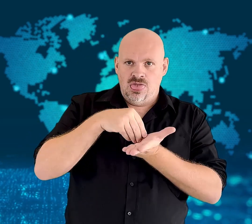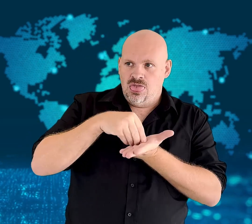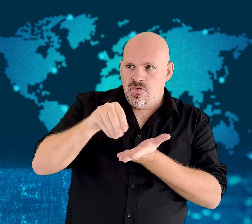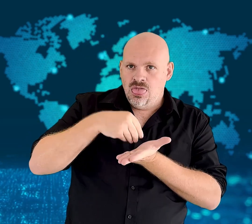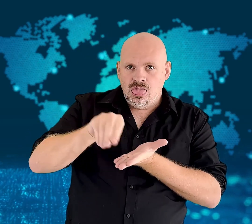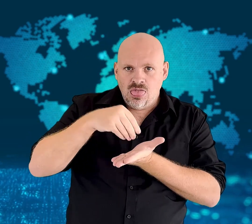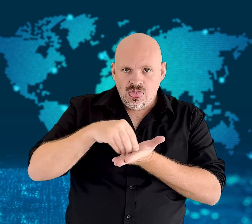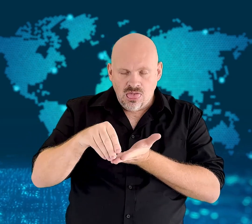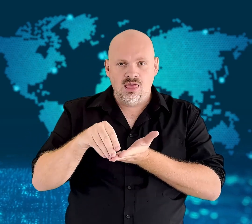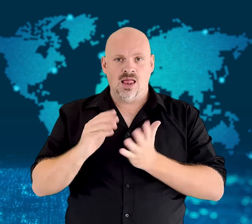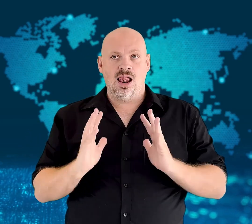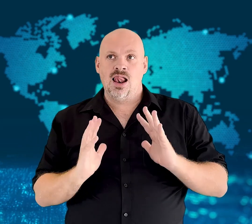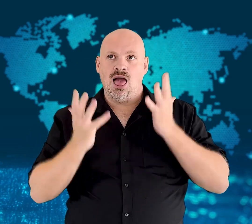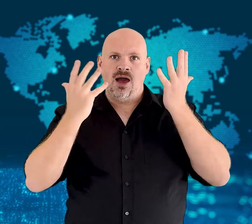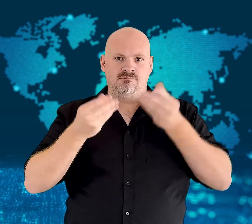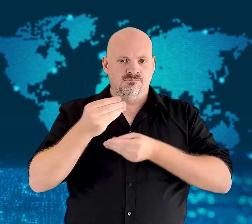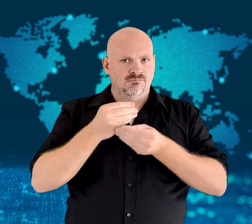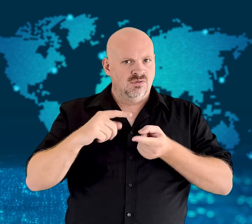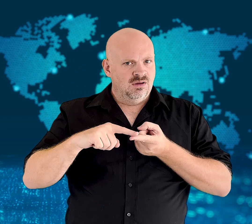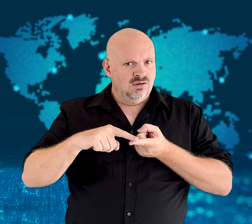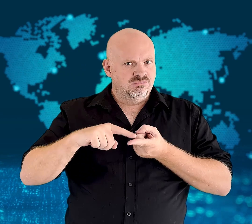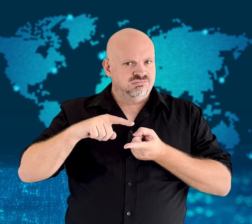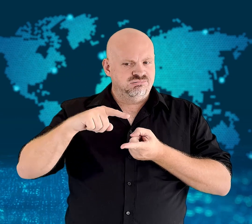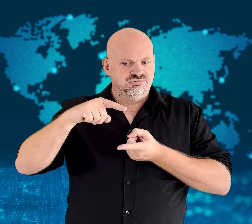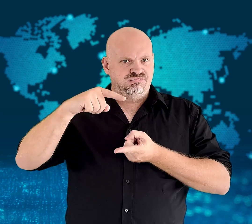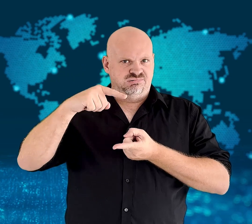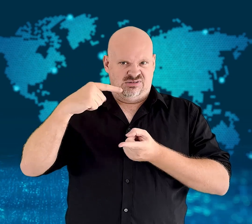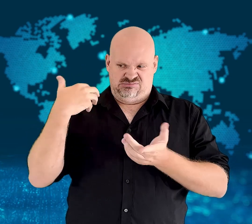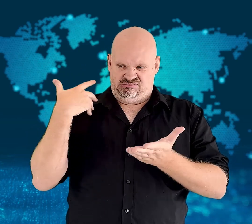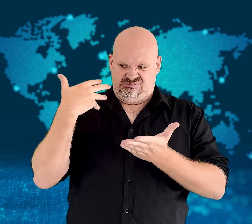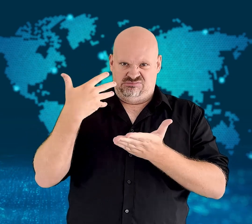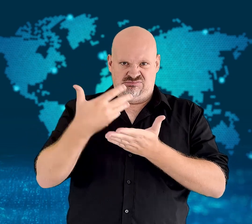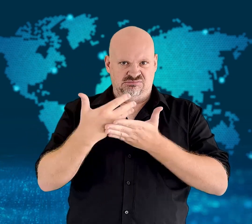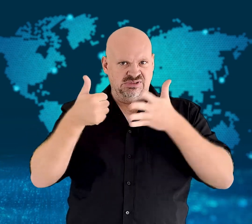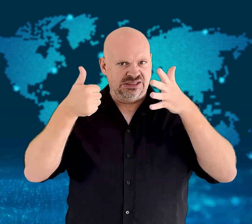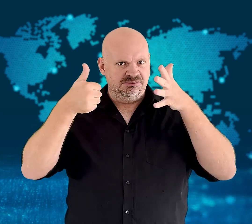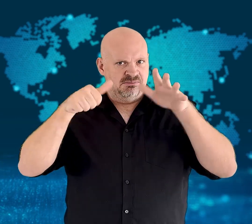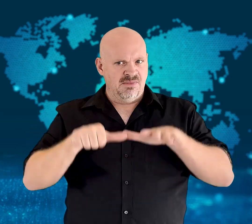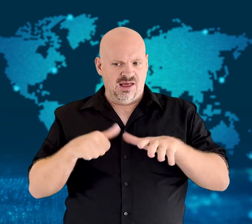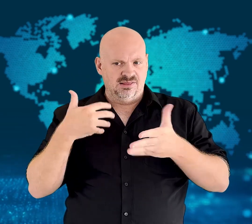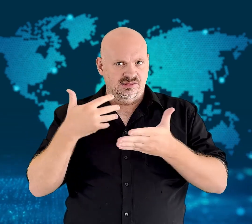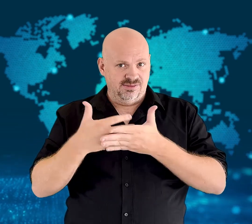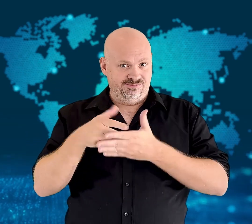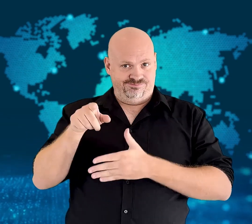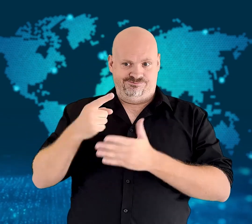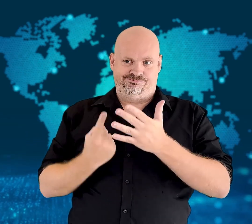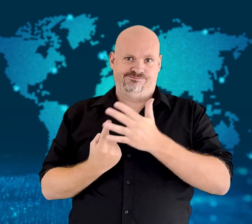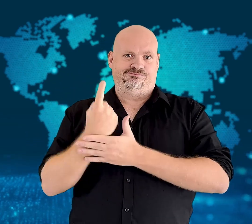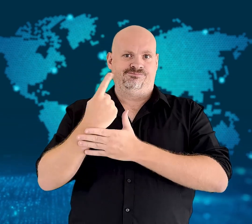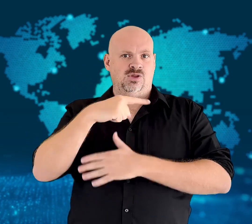living crisis since Russia invaded Ukraine six months ago.